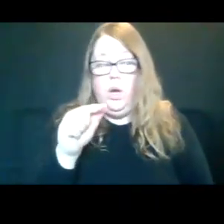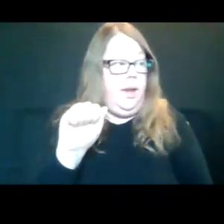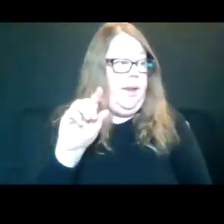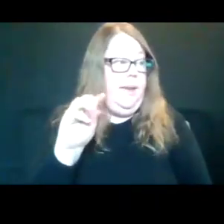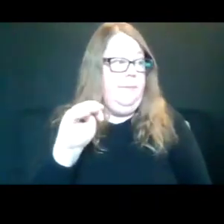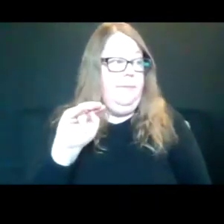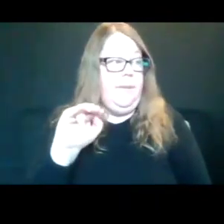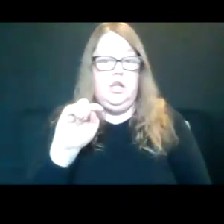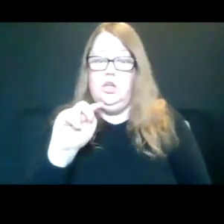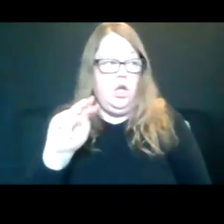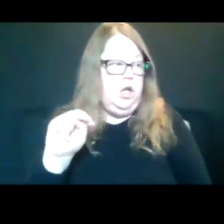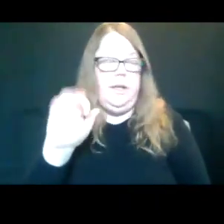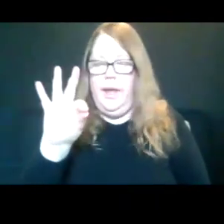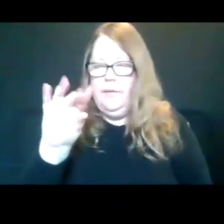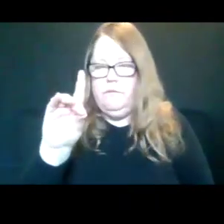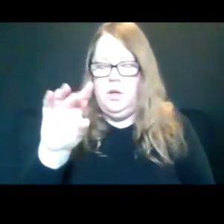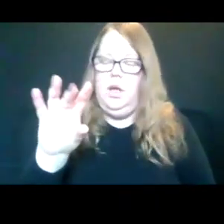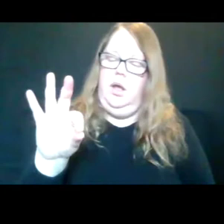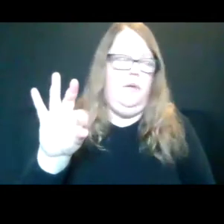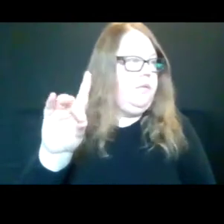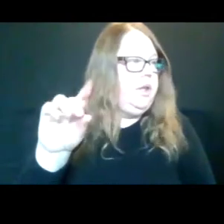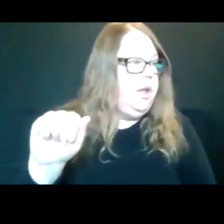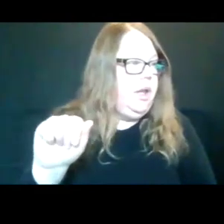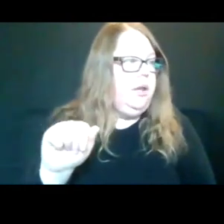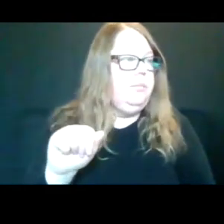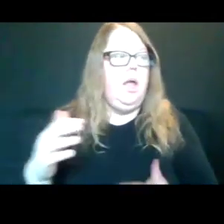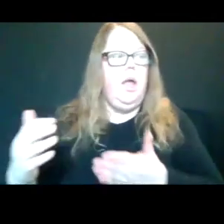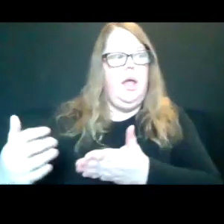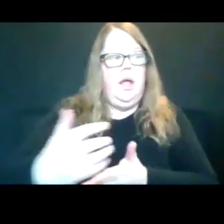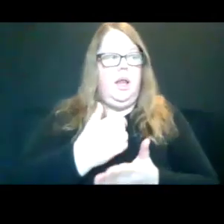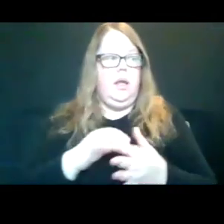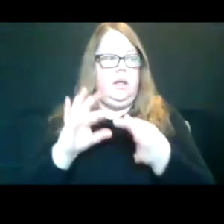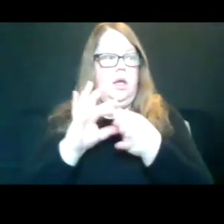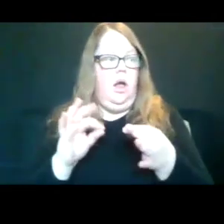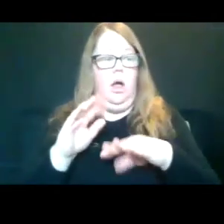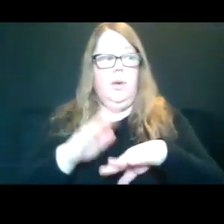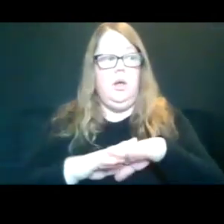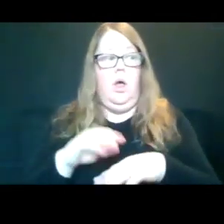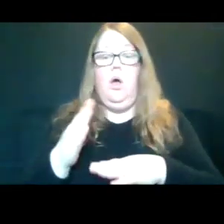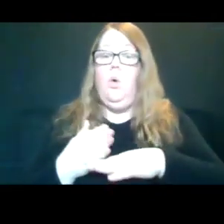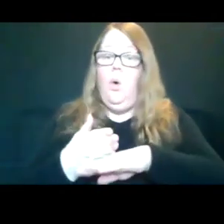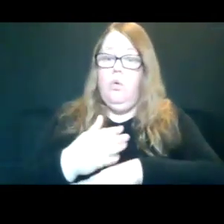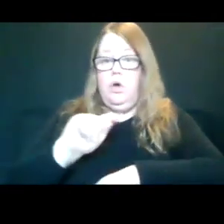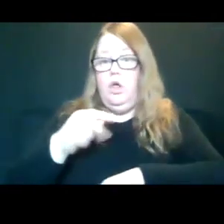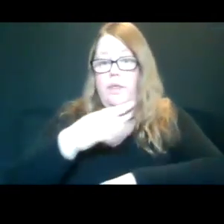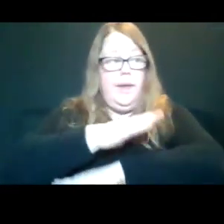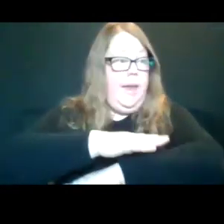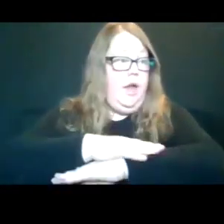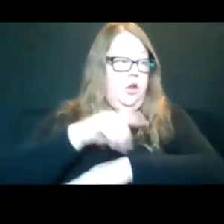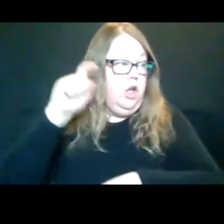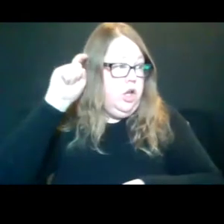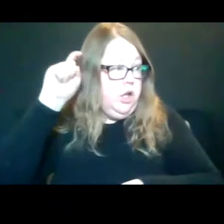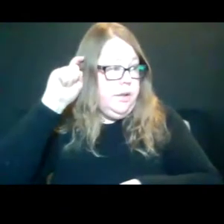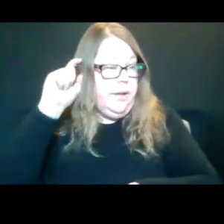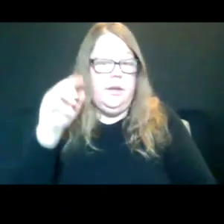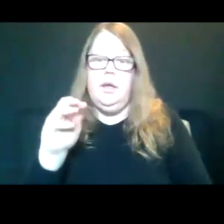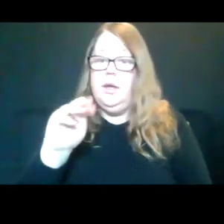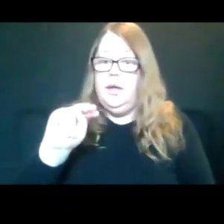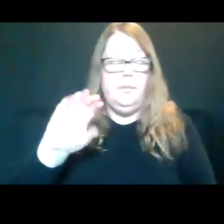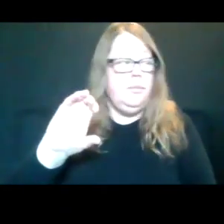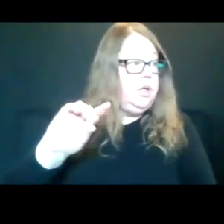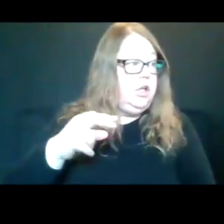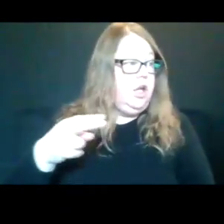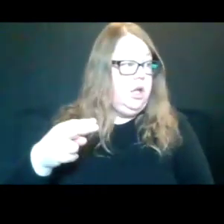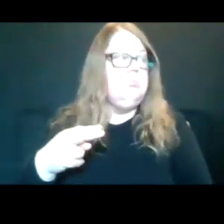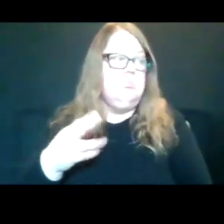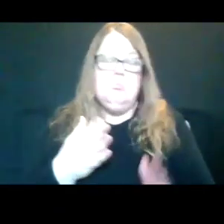is collecting comments on over- the-counter hearing aids. MNCDHH does plan to send comments